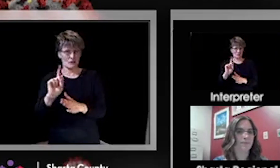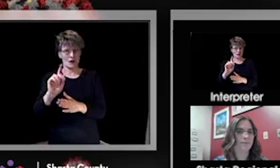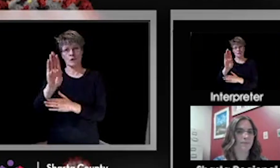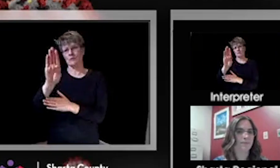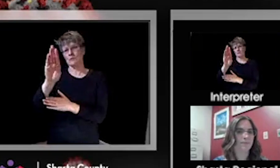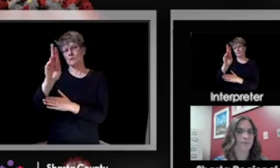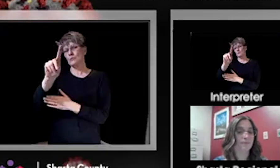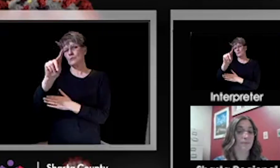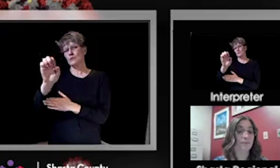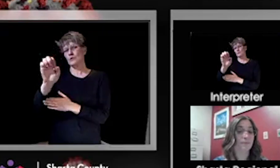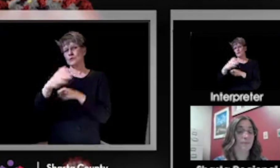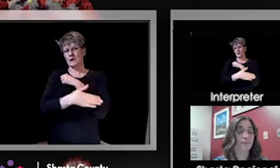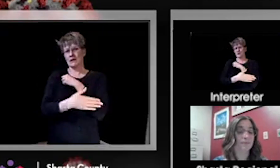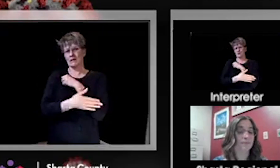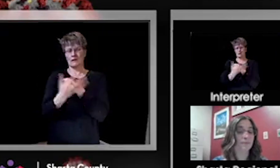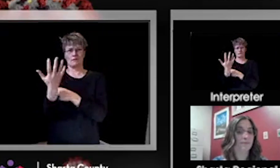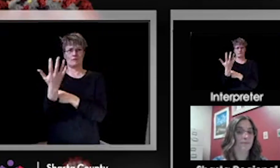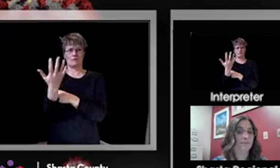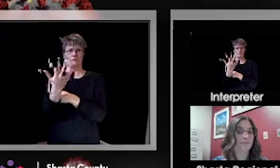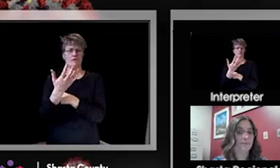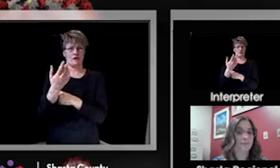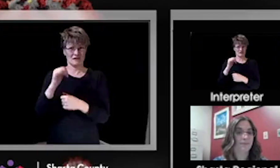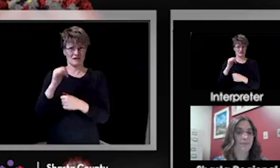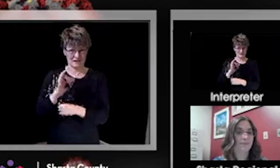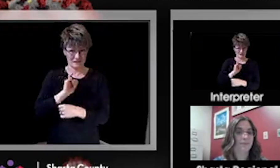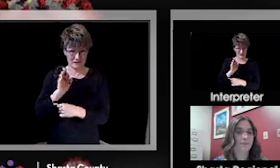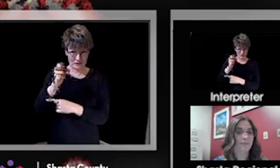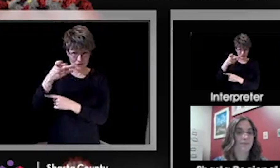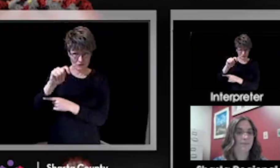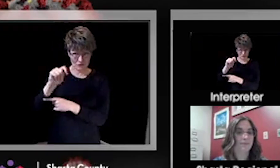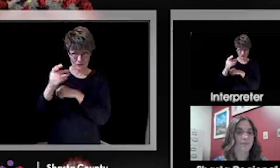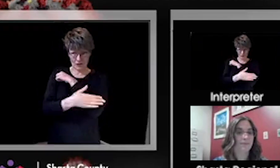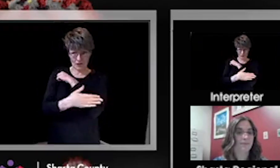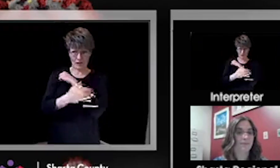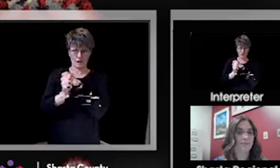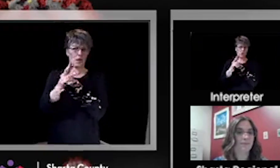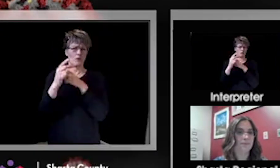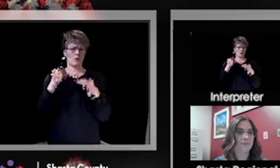Shasta County or are we just, again, looking at numbers that people are throwing darts